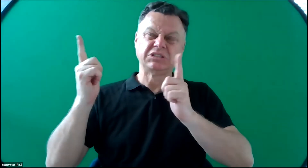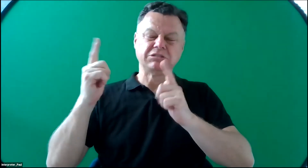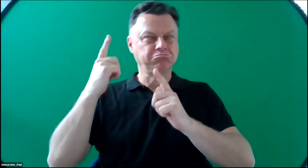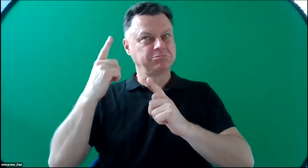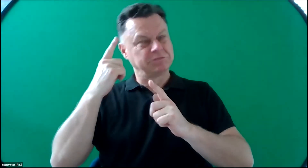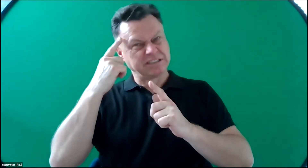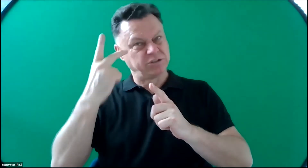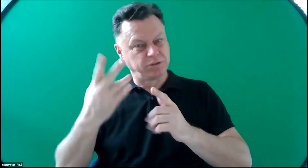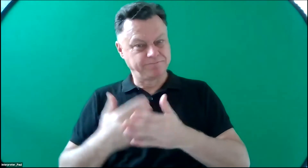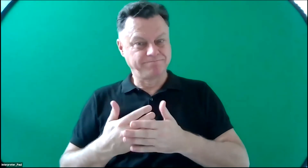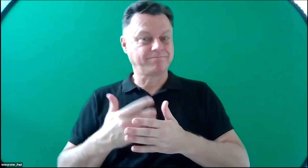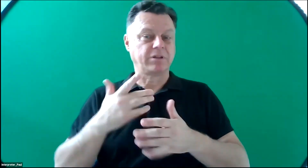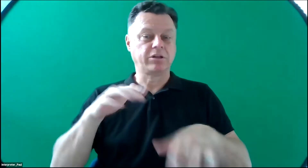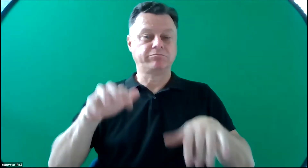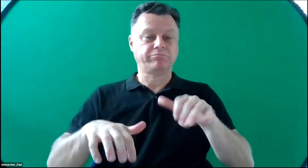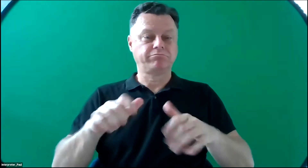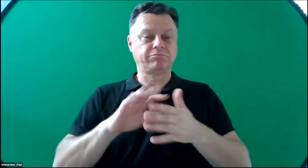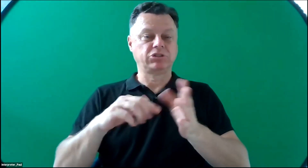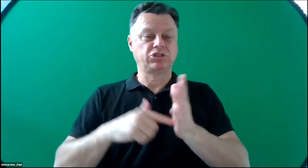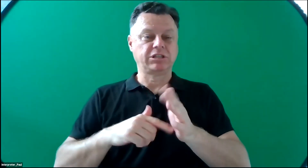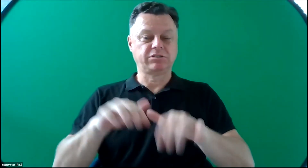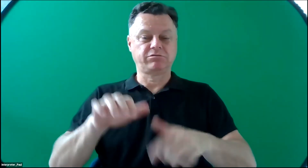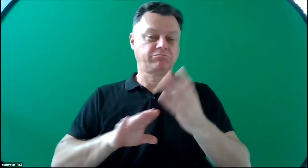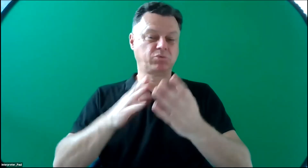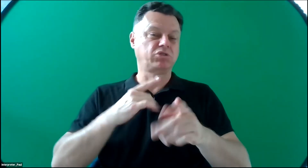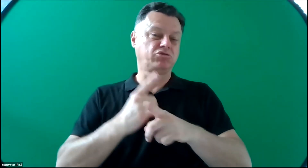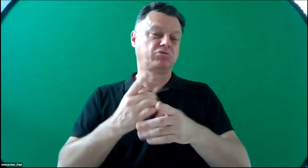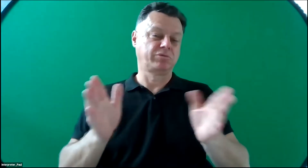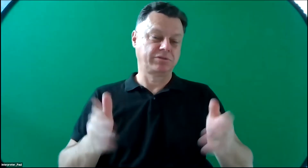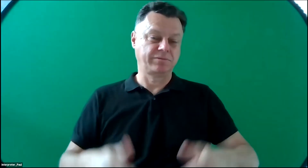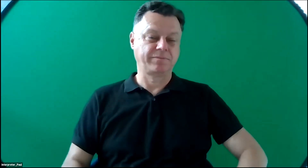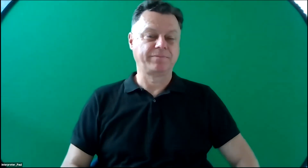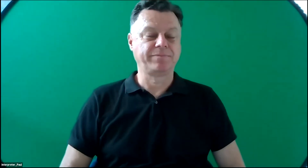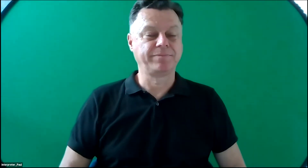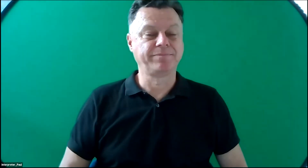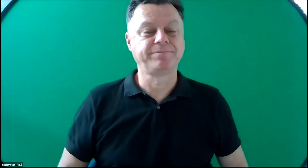There's a chat box if you want to comment generally and there's a Q&A box. If you have